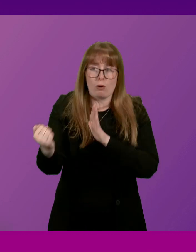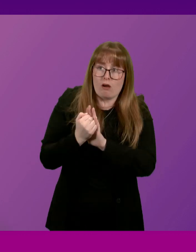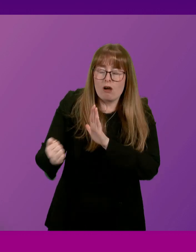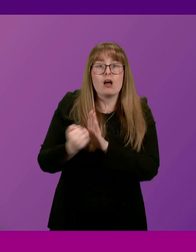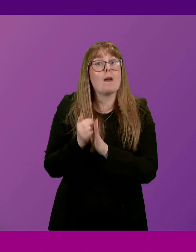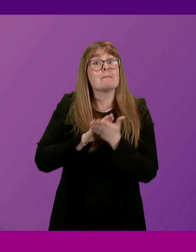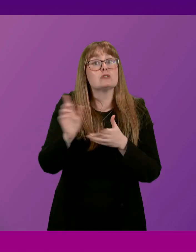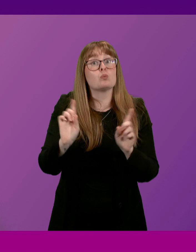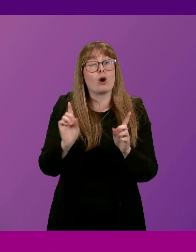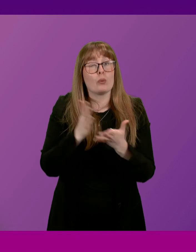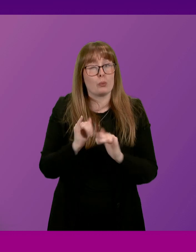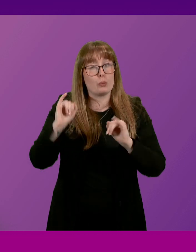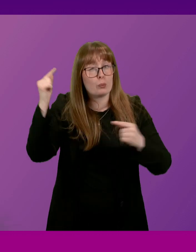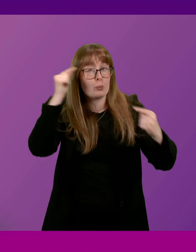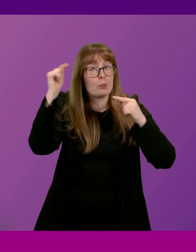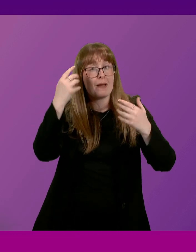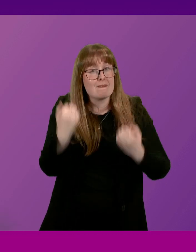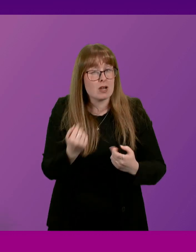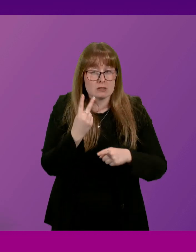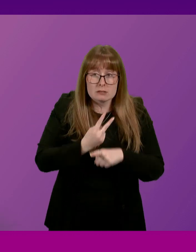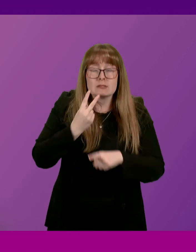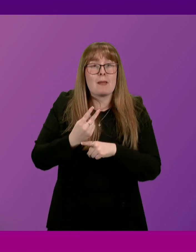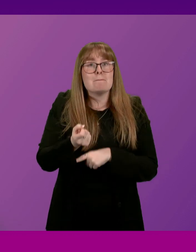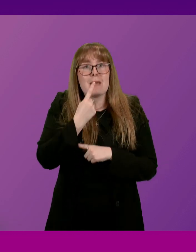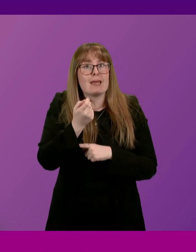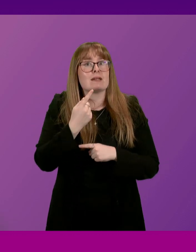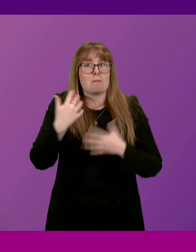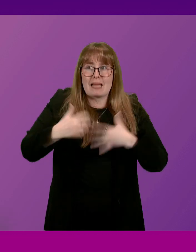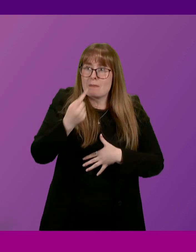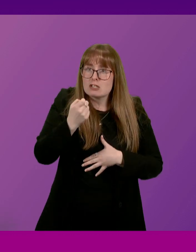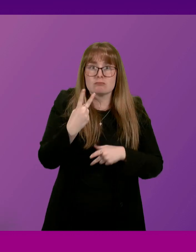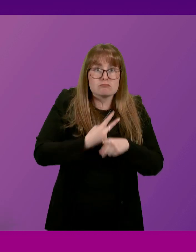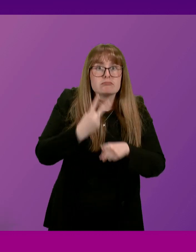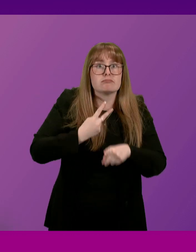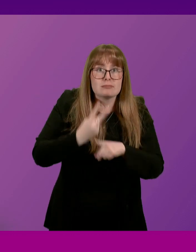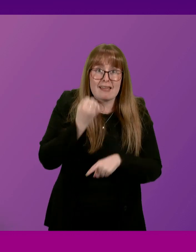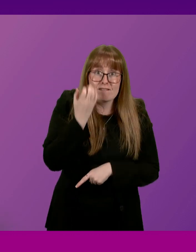him with severe headaches and on constant pain medication, which he takes at school and at home.